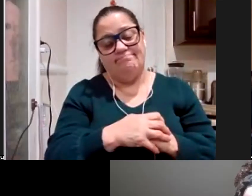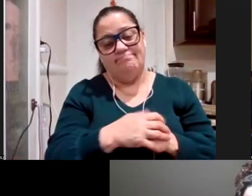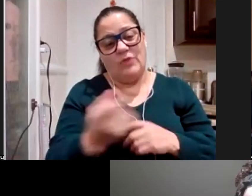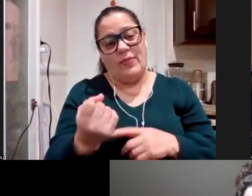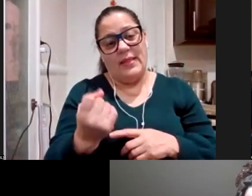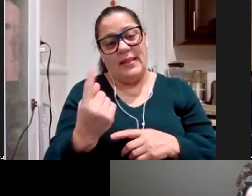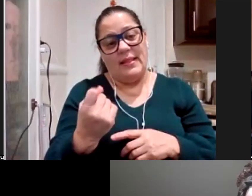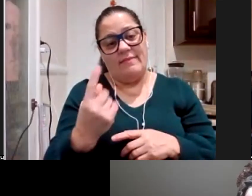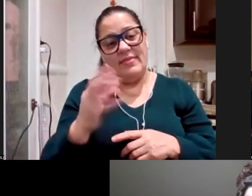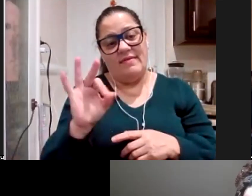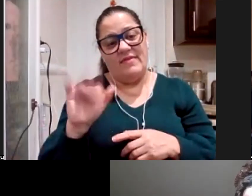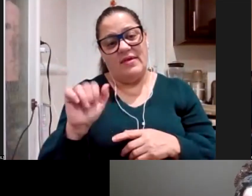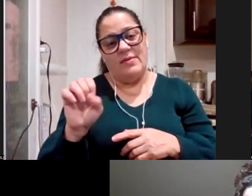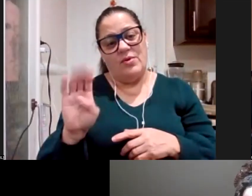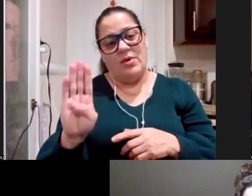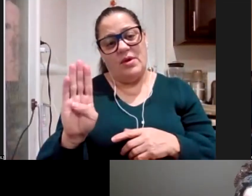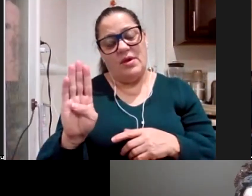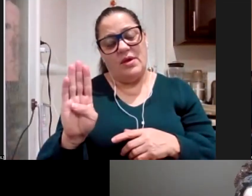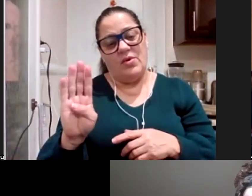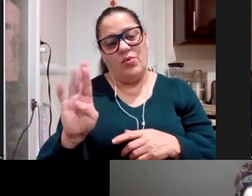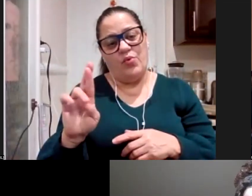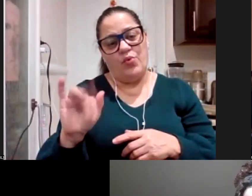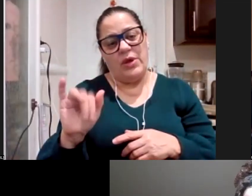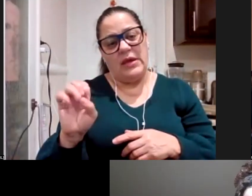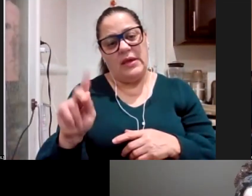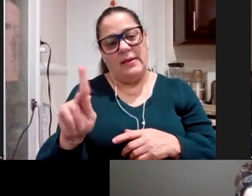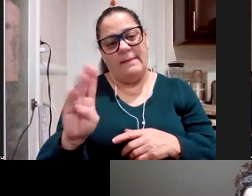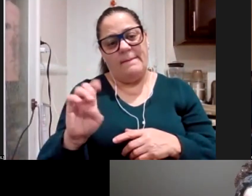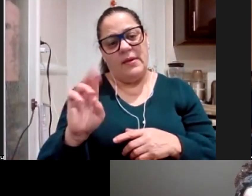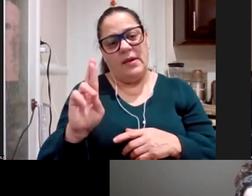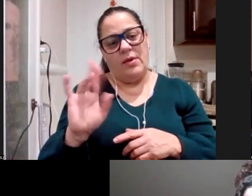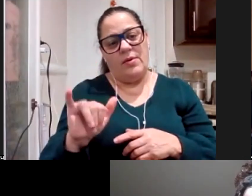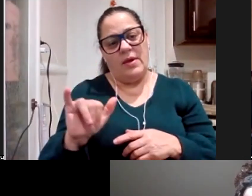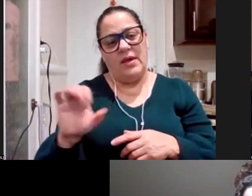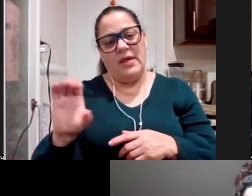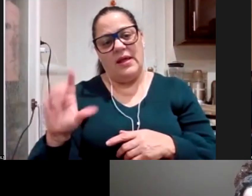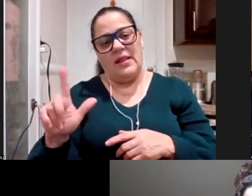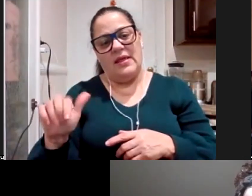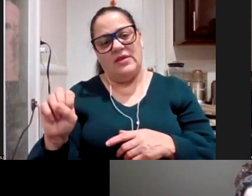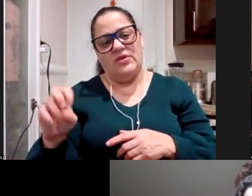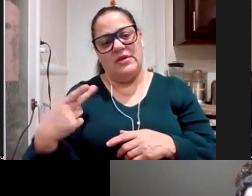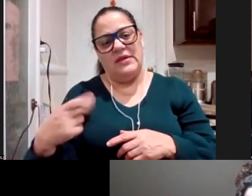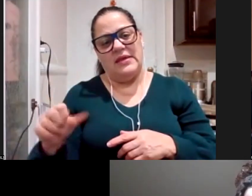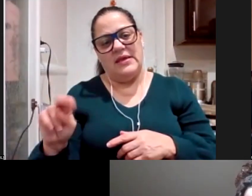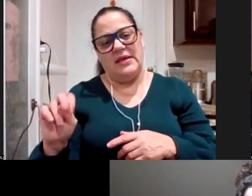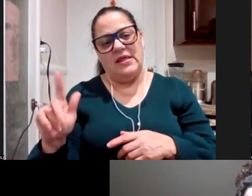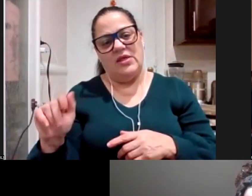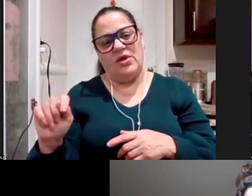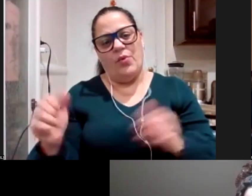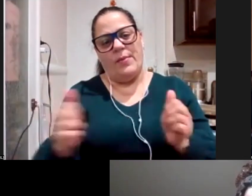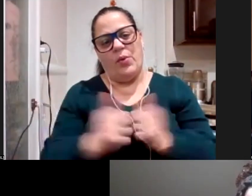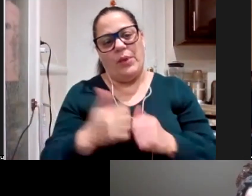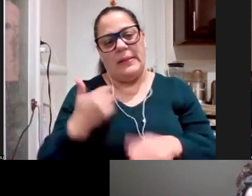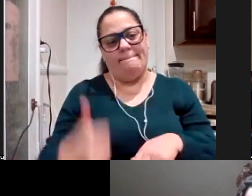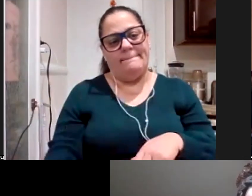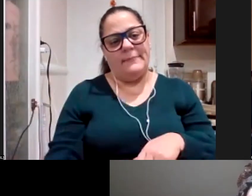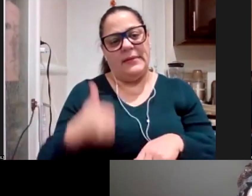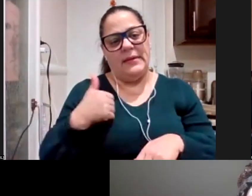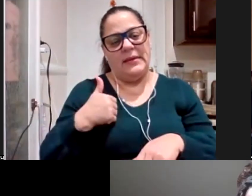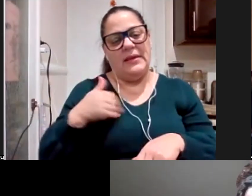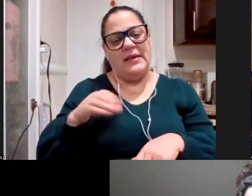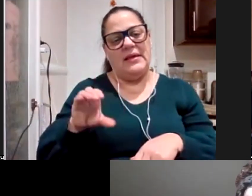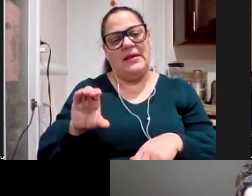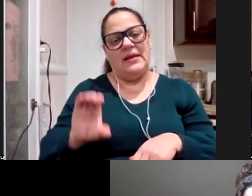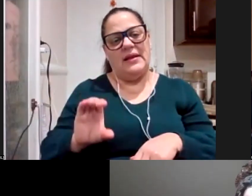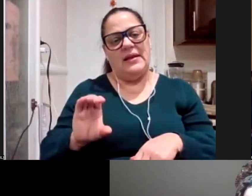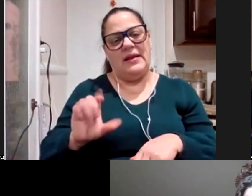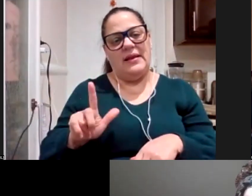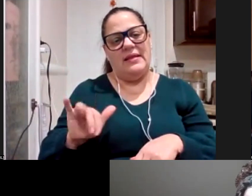February when Rick Berry and uh Clifton Heath will be with me. Uh Clifton uh is my current